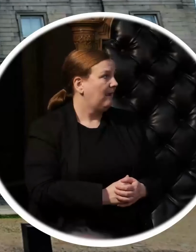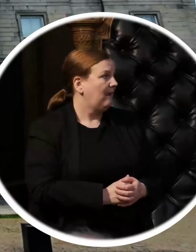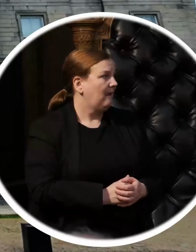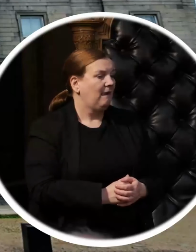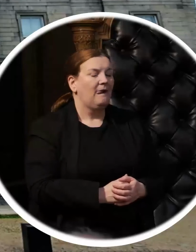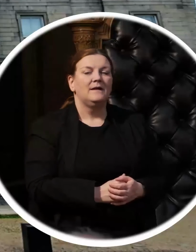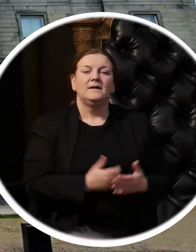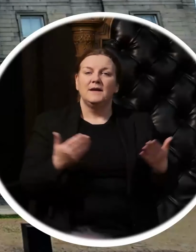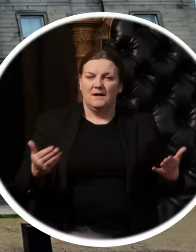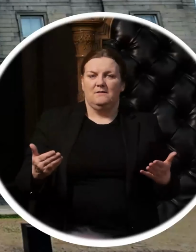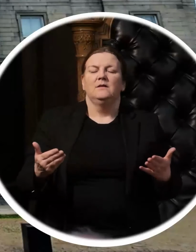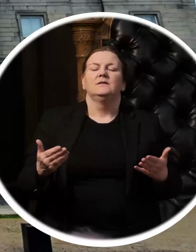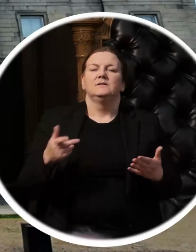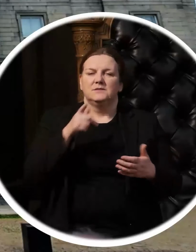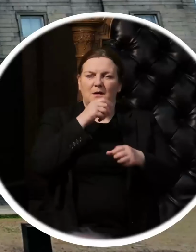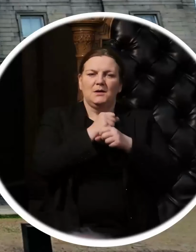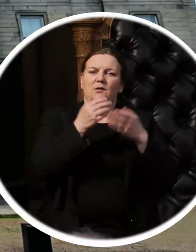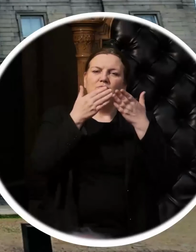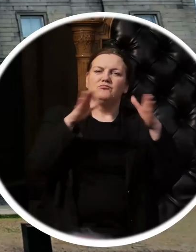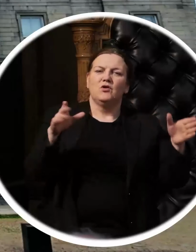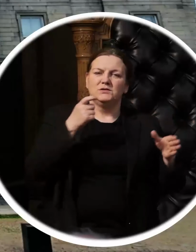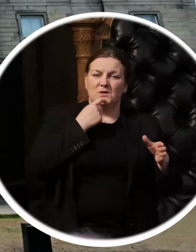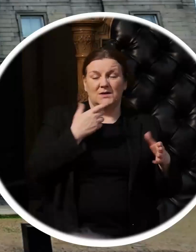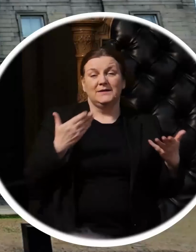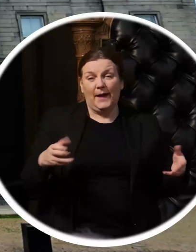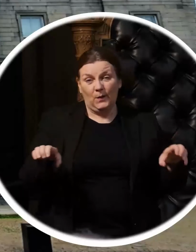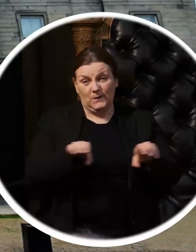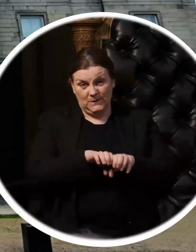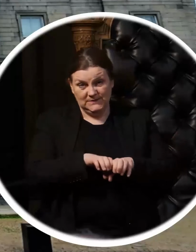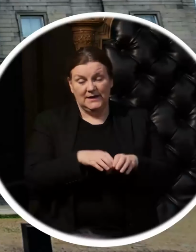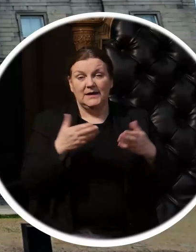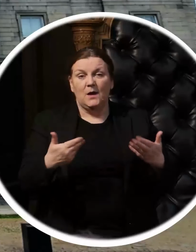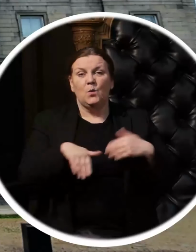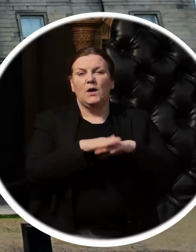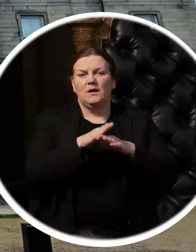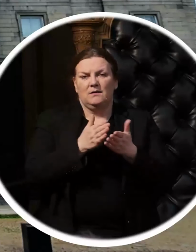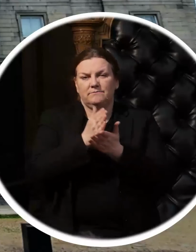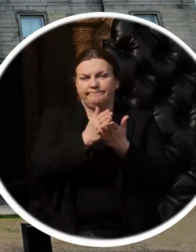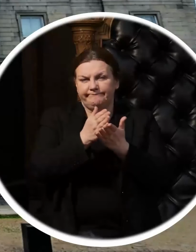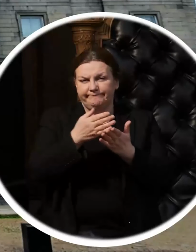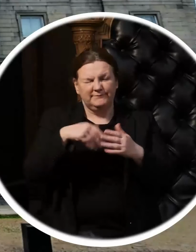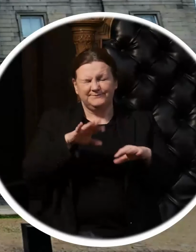And so we come to Broadstone Station. This is now closed. It's now where Bus Éireann have their headquarters.